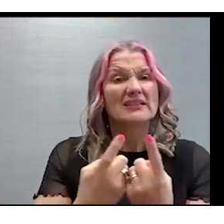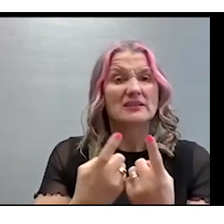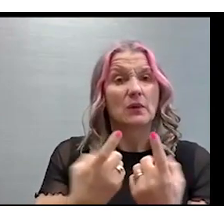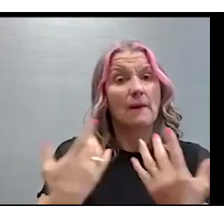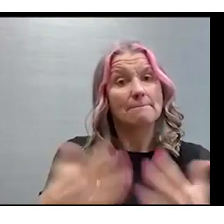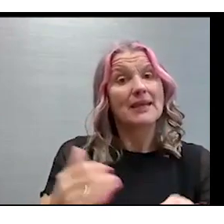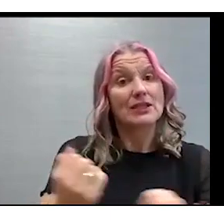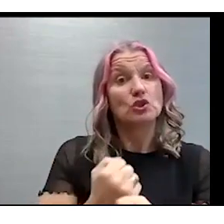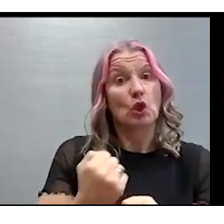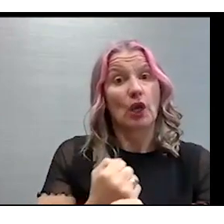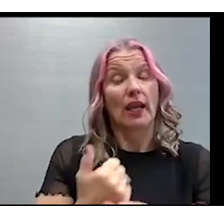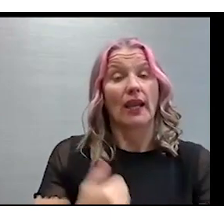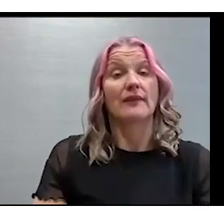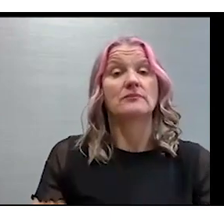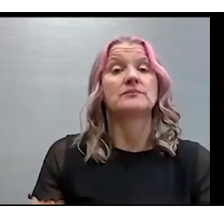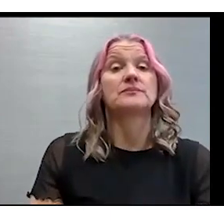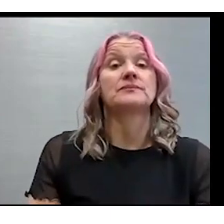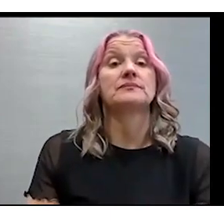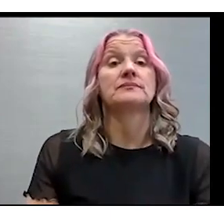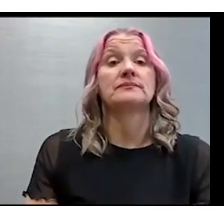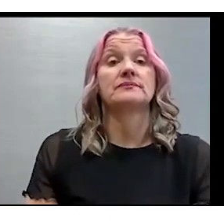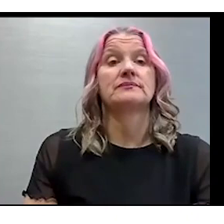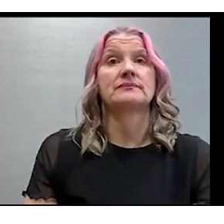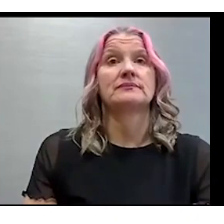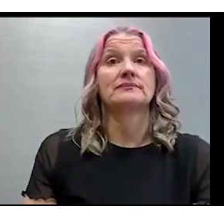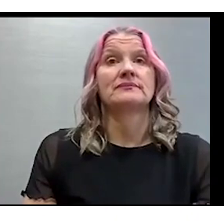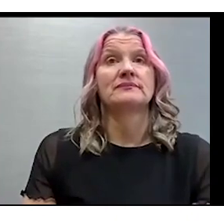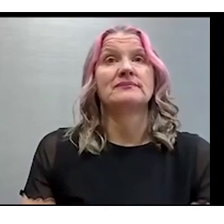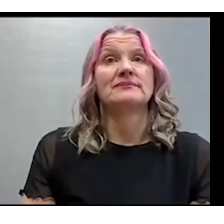in that space. Next question?